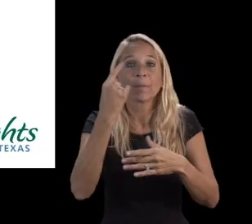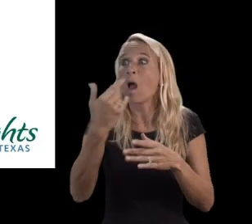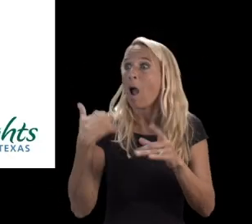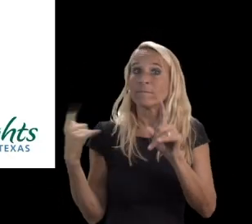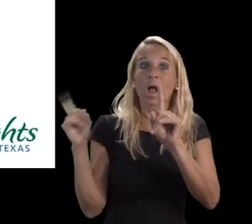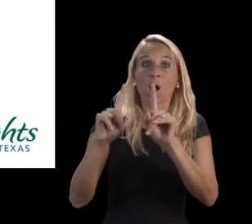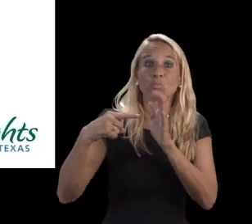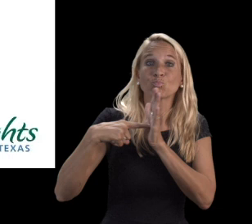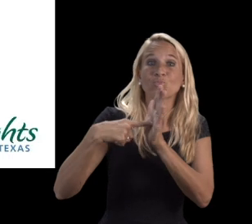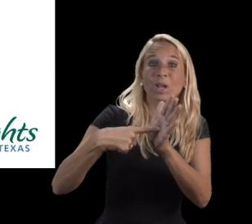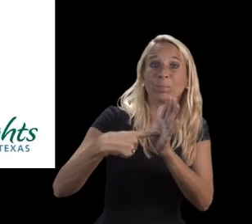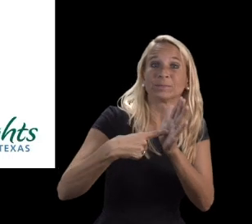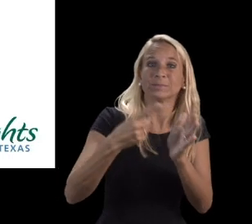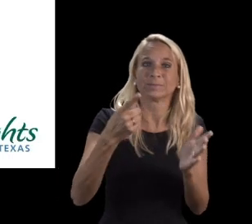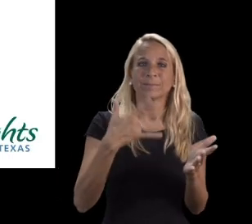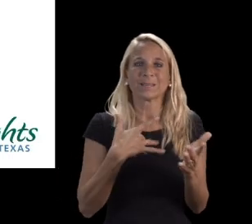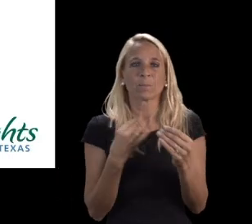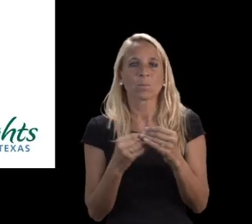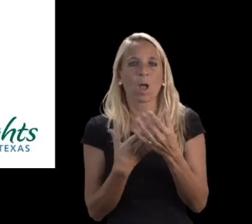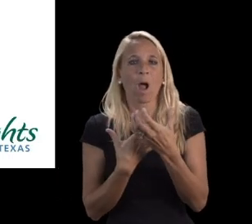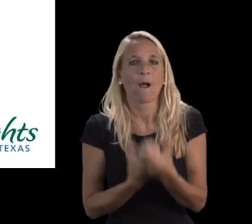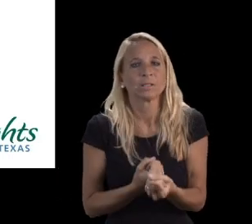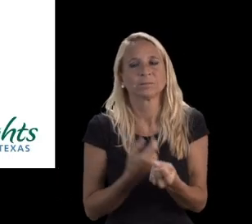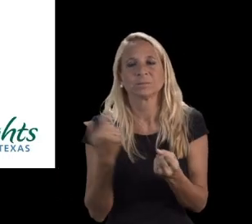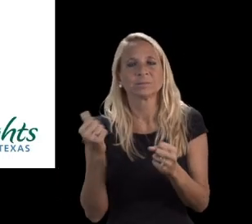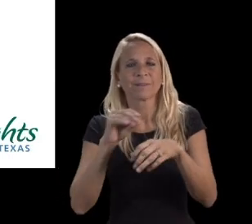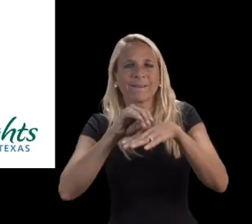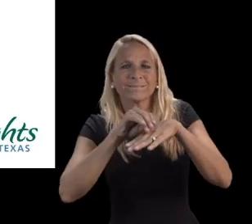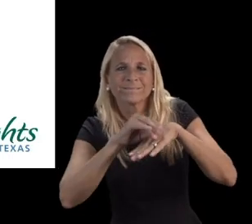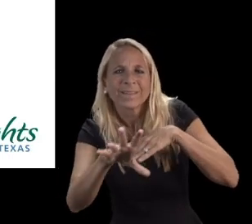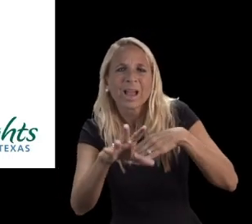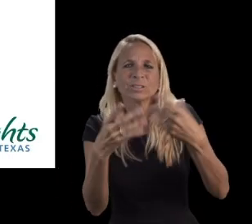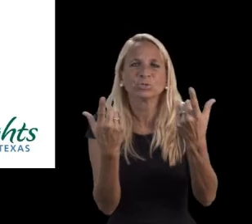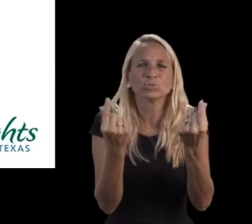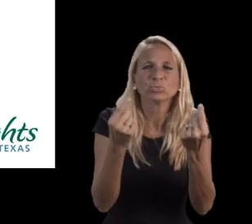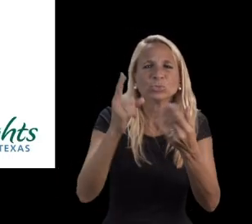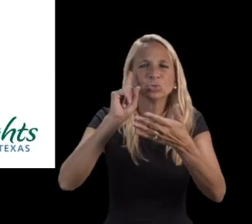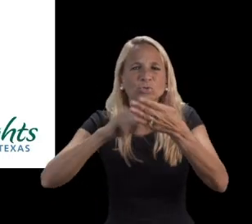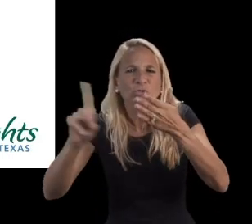representation, if you feel more comfortable, we still advise you kind of go check that out and see